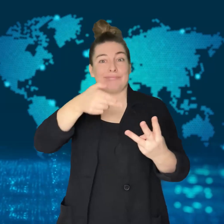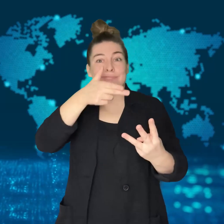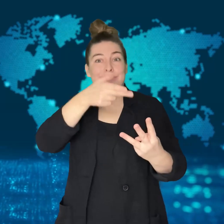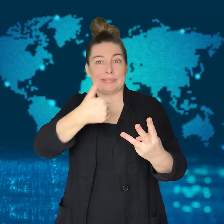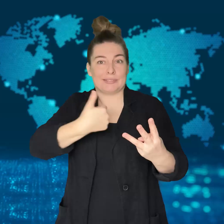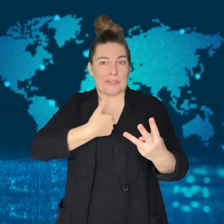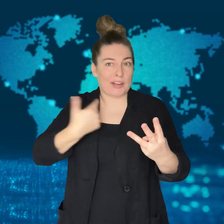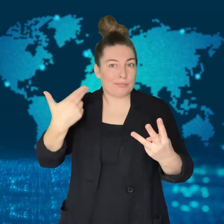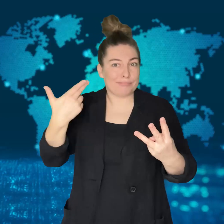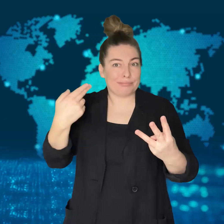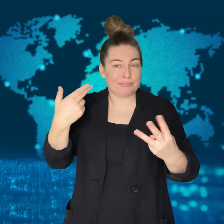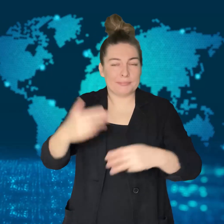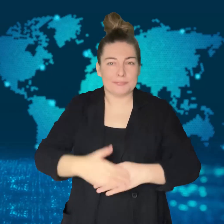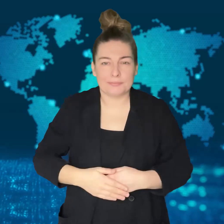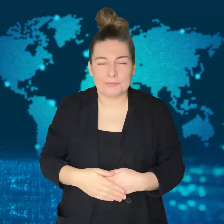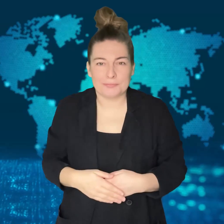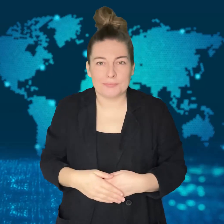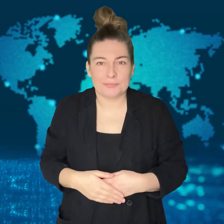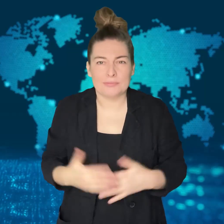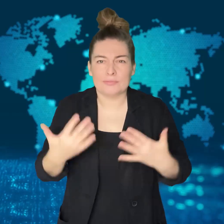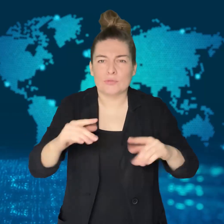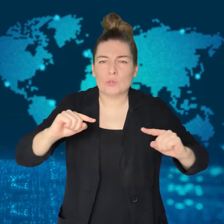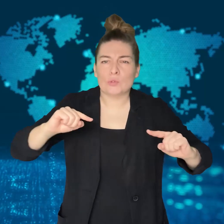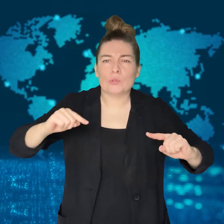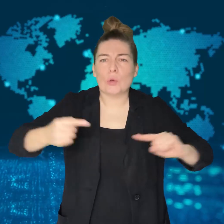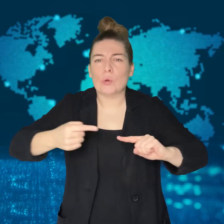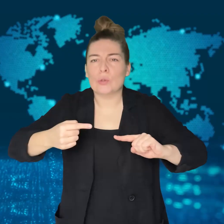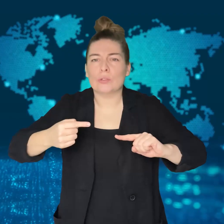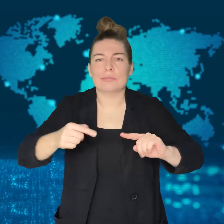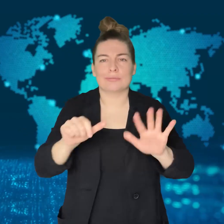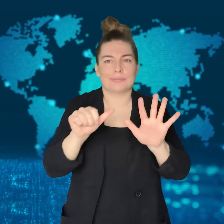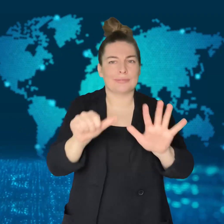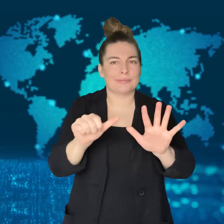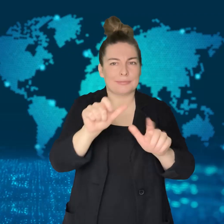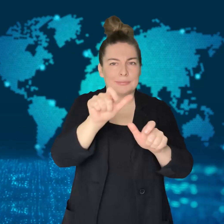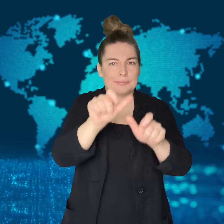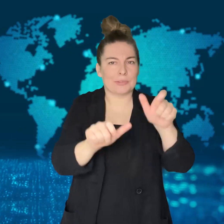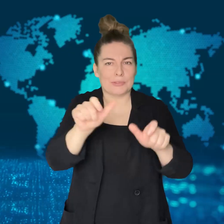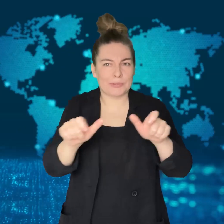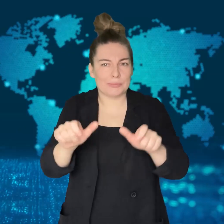There were also six injured, two of